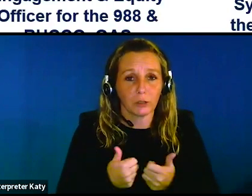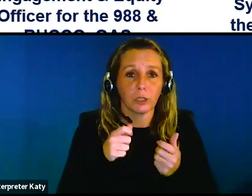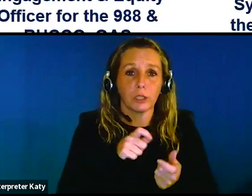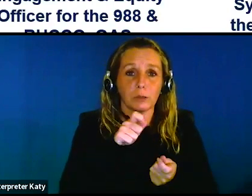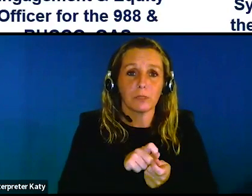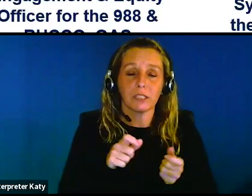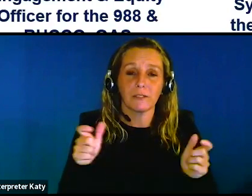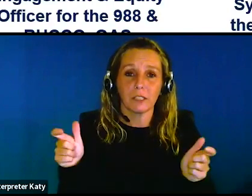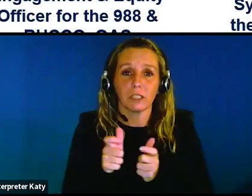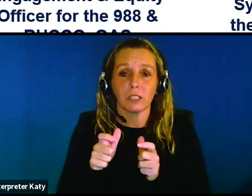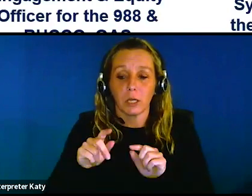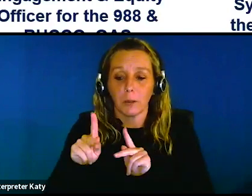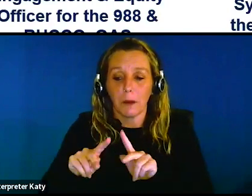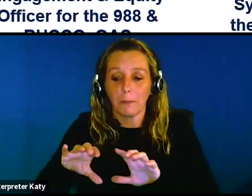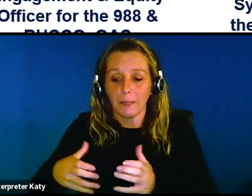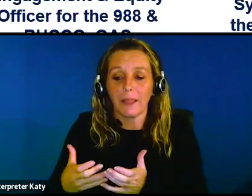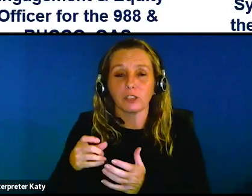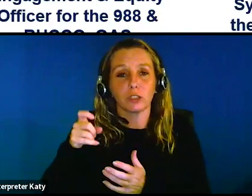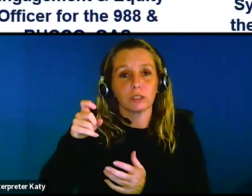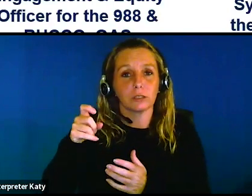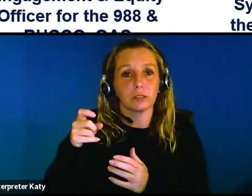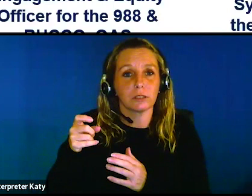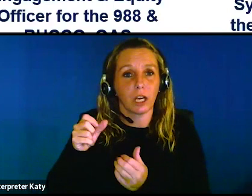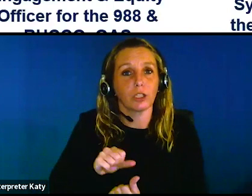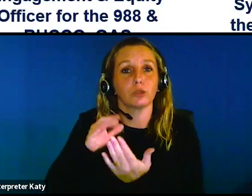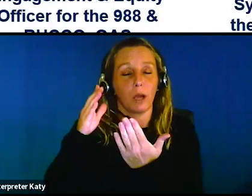populations are addressed, and the issues around trust